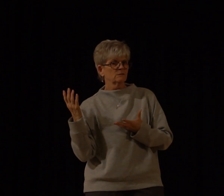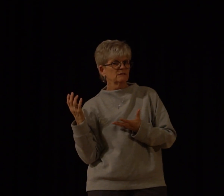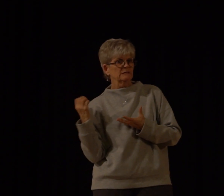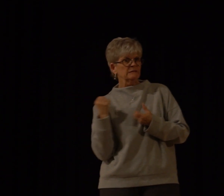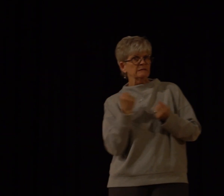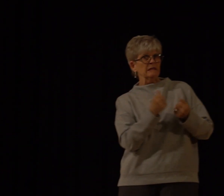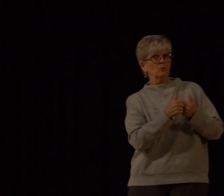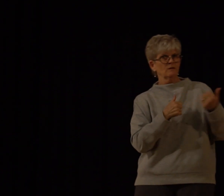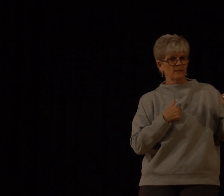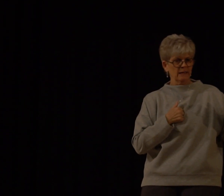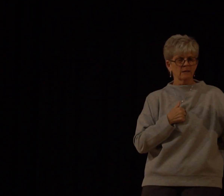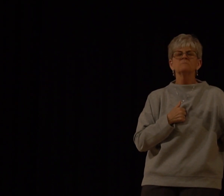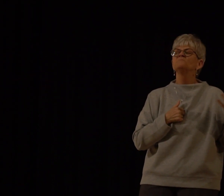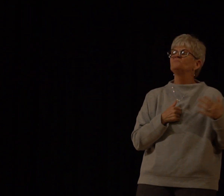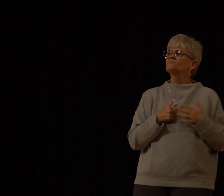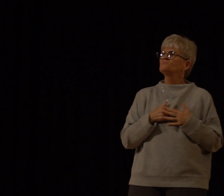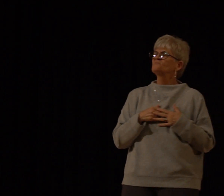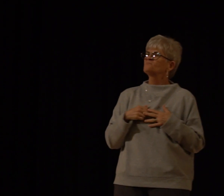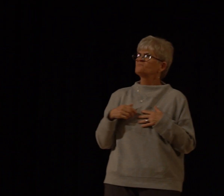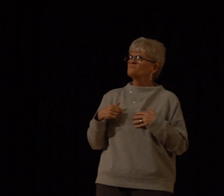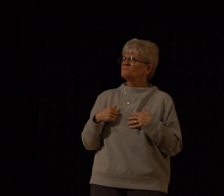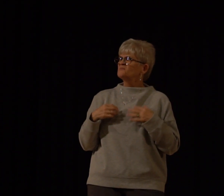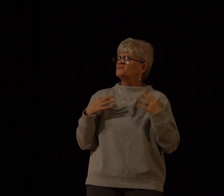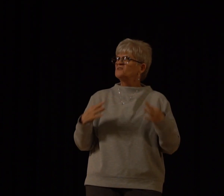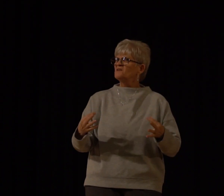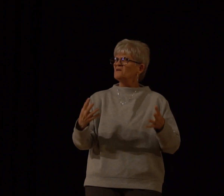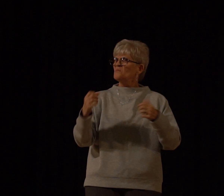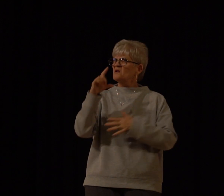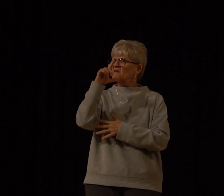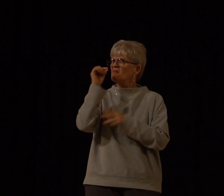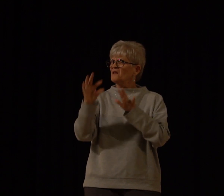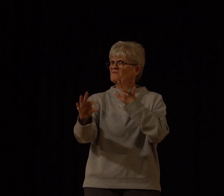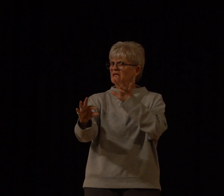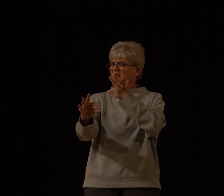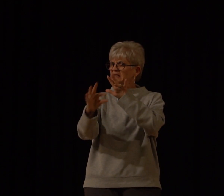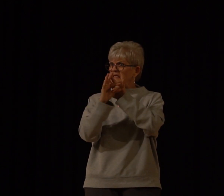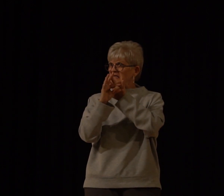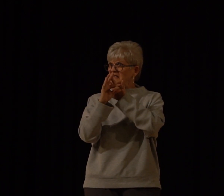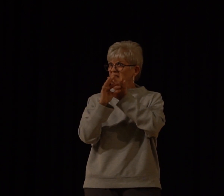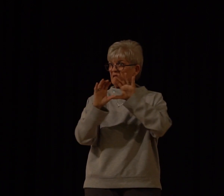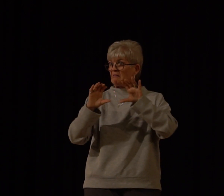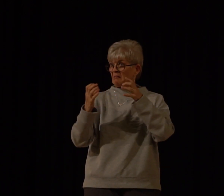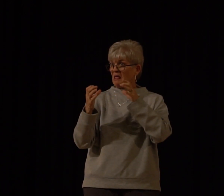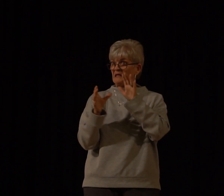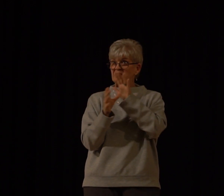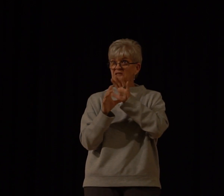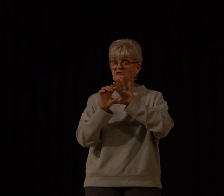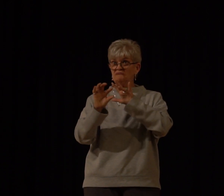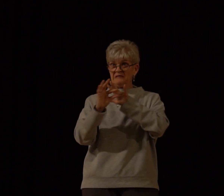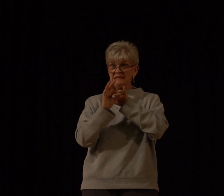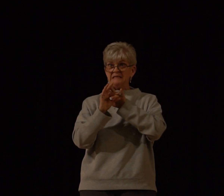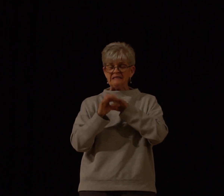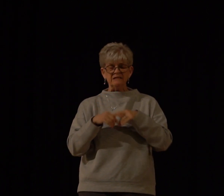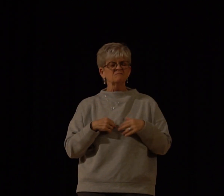graduate from Gallaudet?" And I would bring him with me after his graduation.